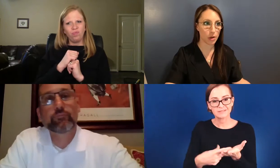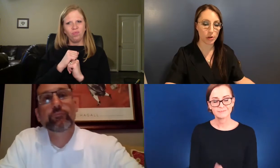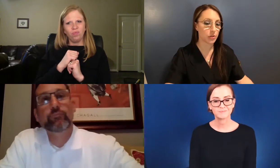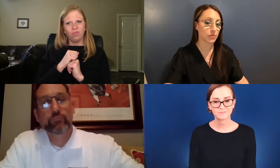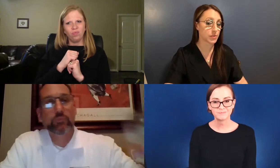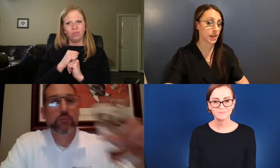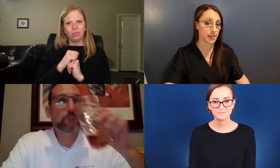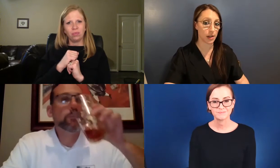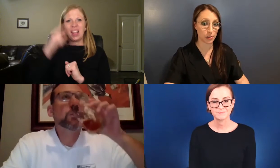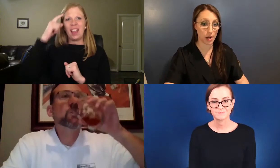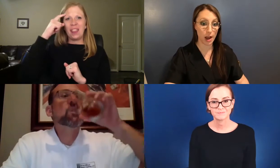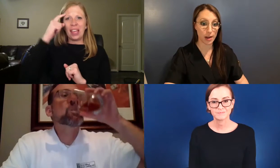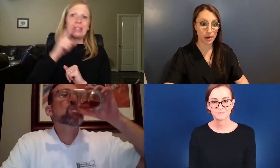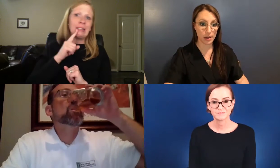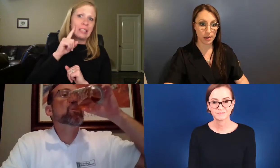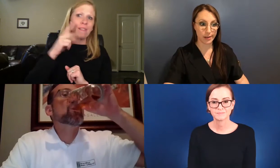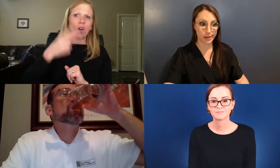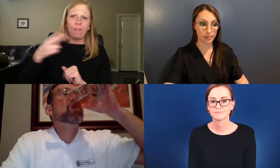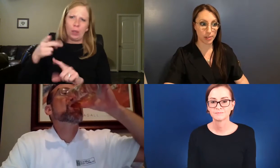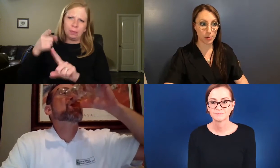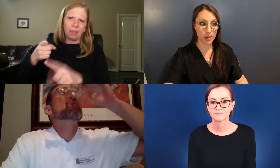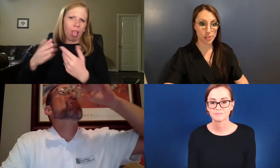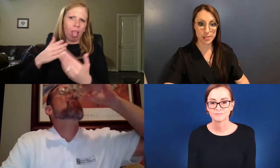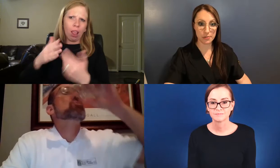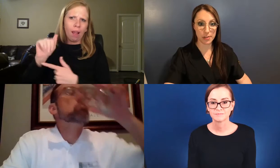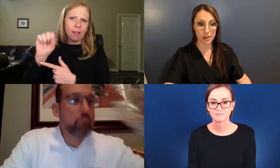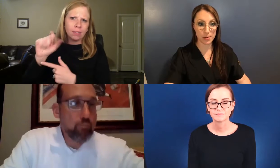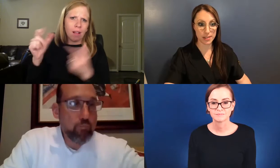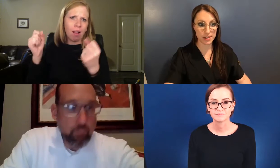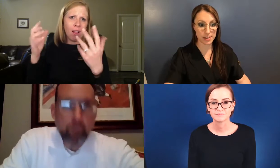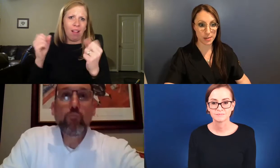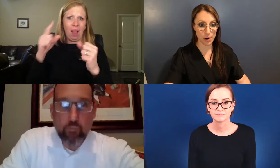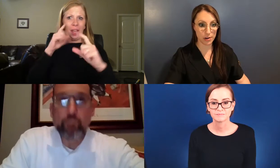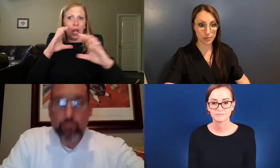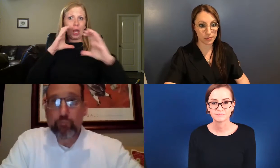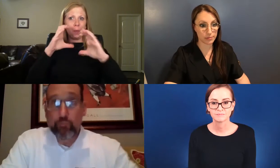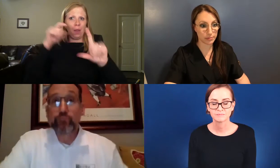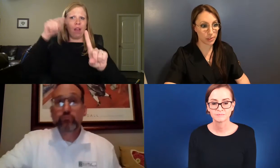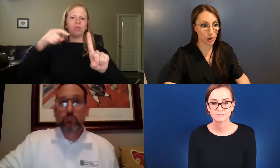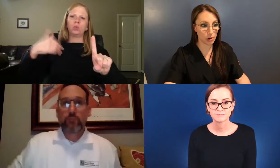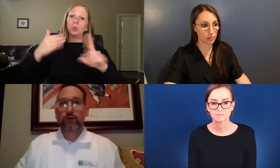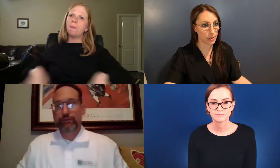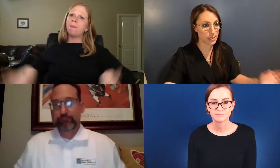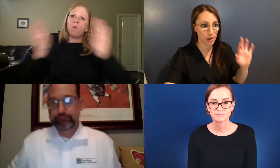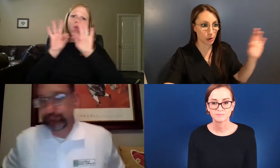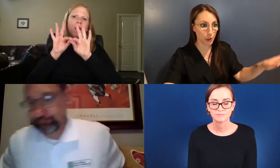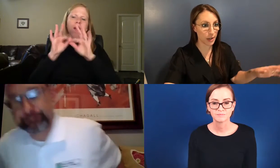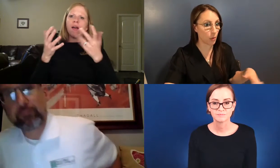whether you use ASL or not, communication is everything. I mean, it's a part of, and so then a learning,